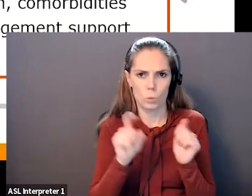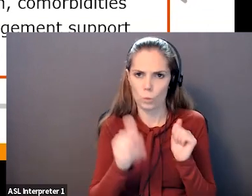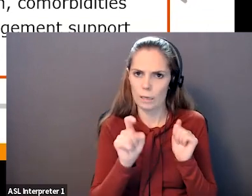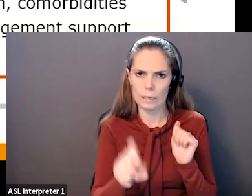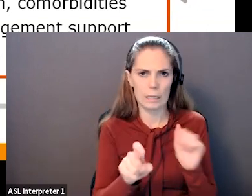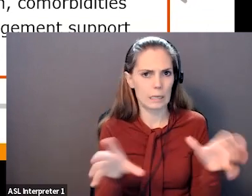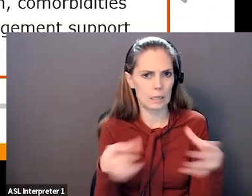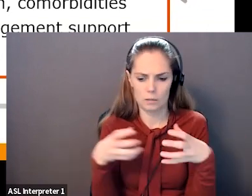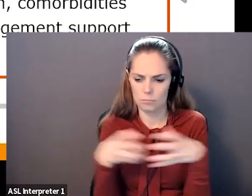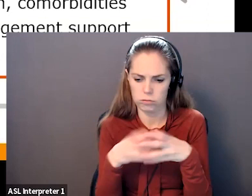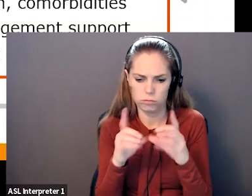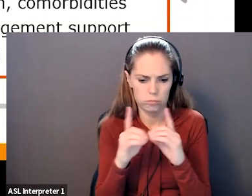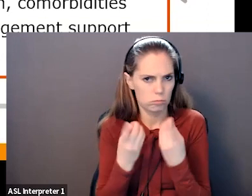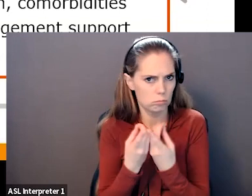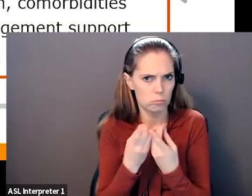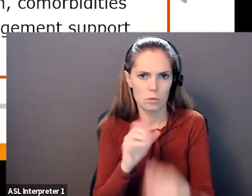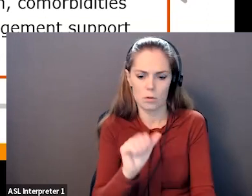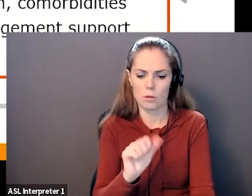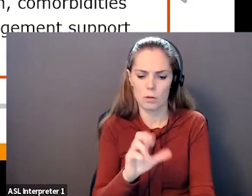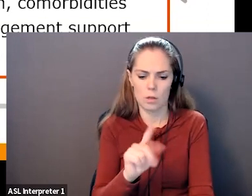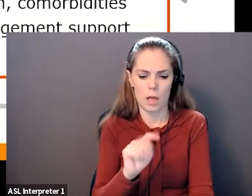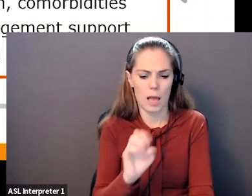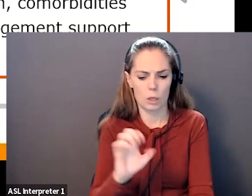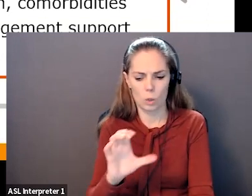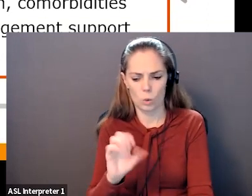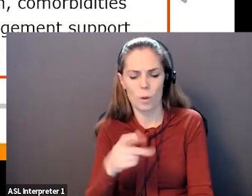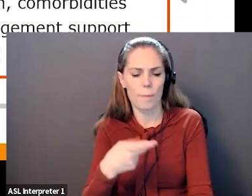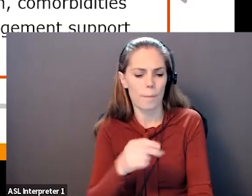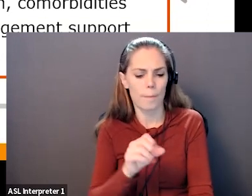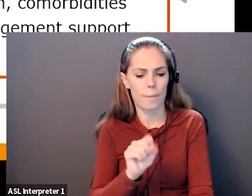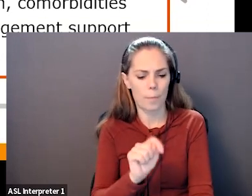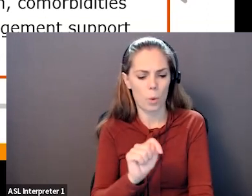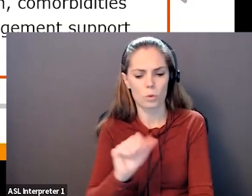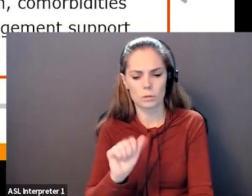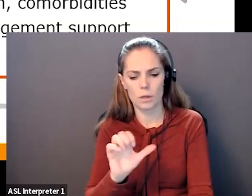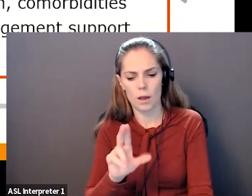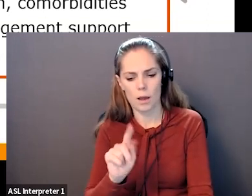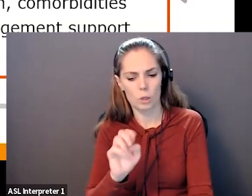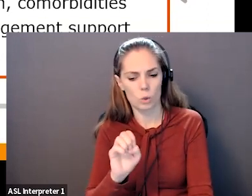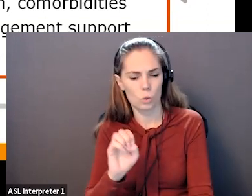The community programs had created post-acute COVID clinics are as a workers compensation system